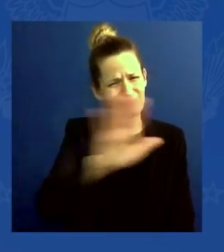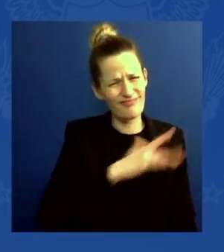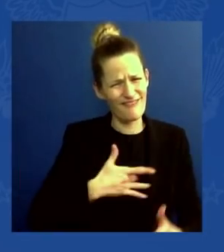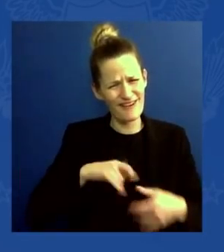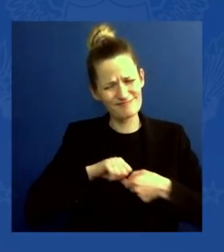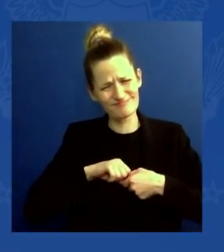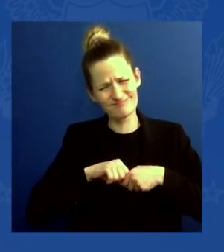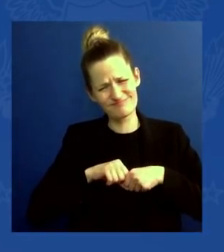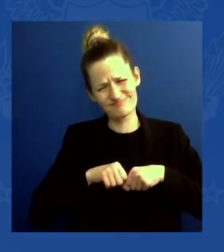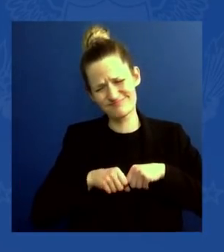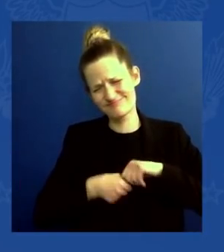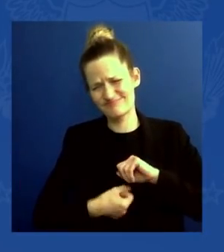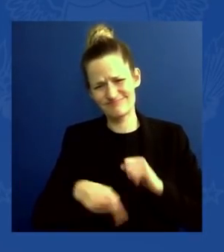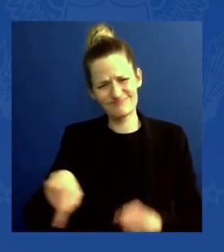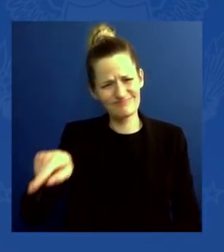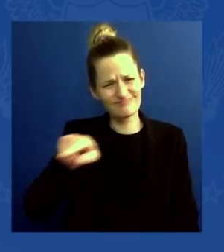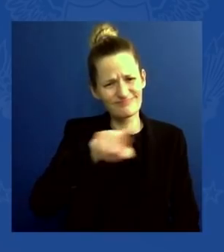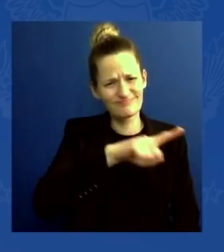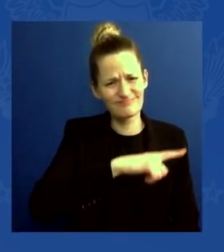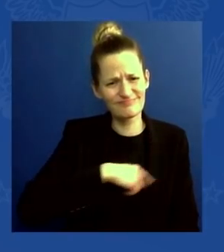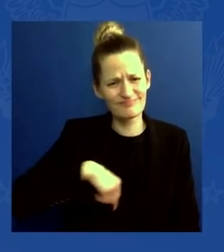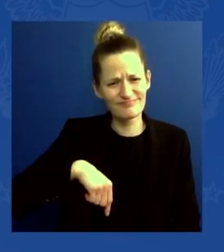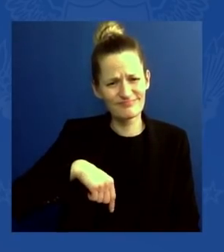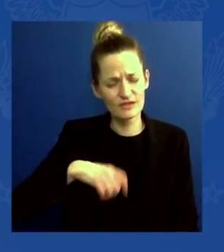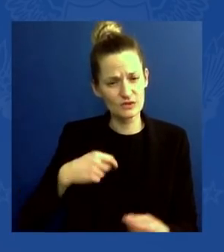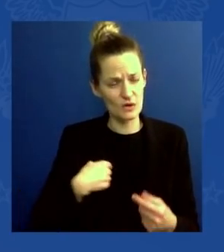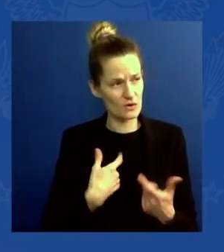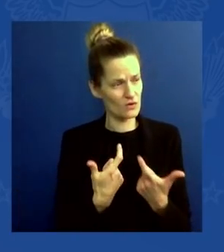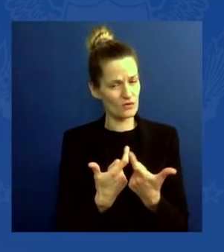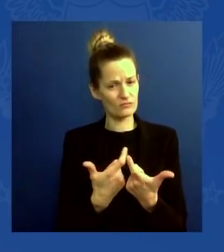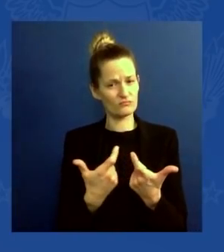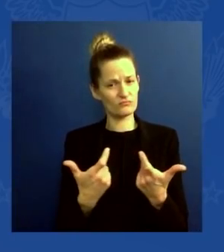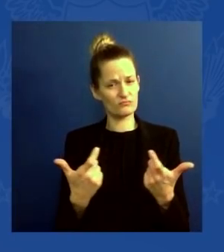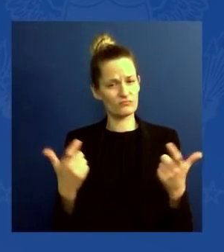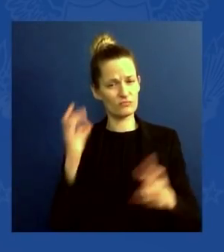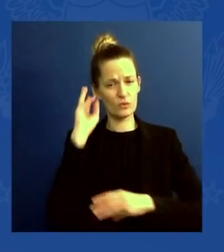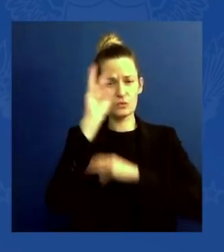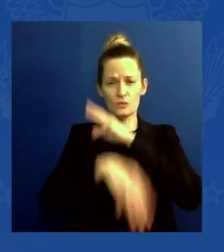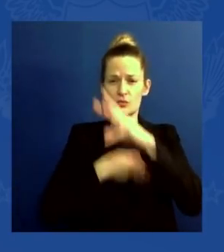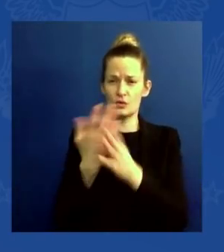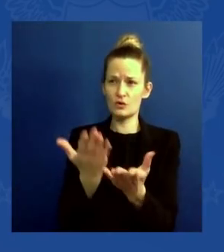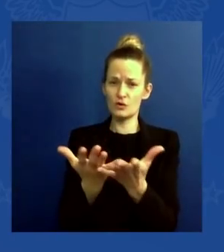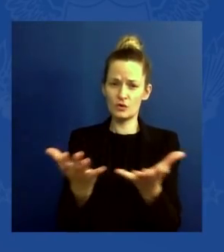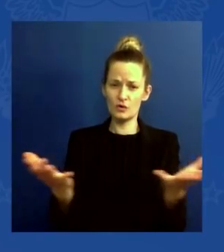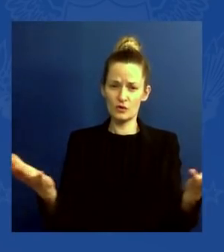"Why is the price of -- of agricultural products -- and when I go to the store, why is it higher?"